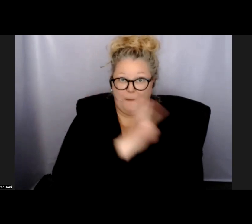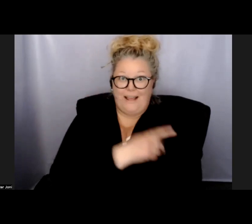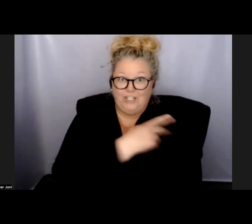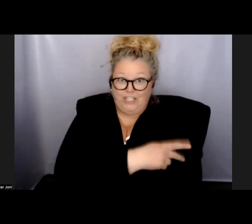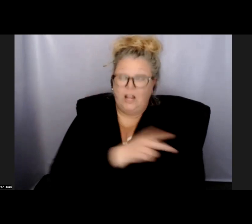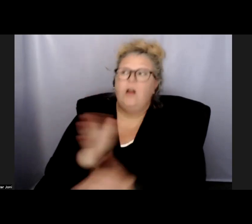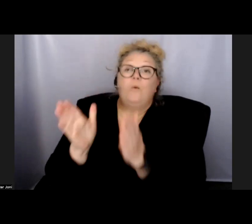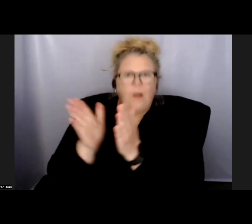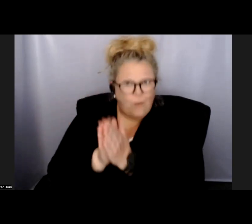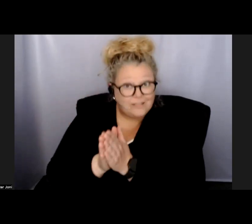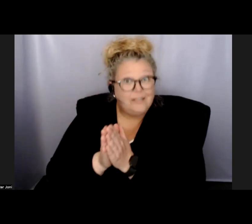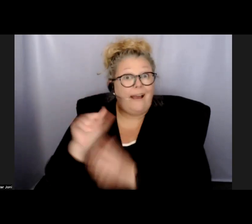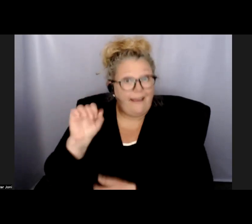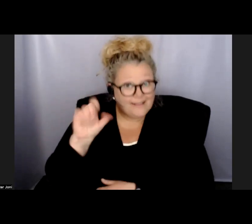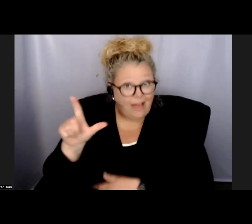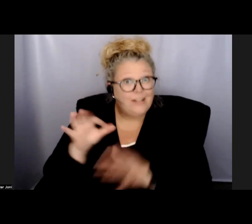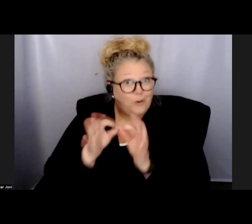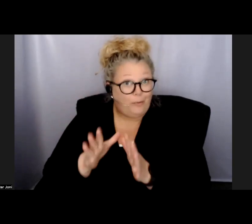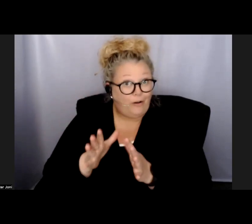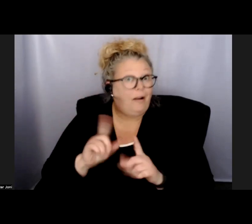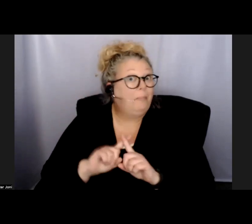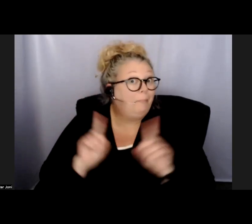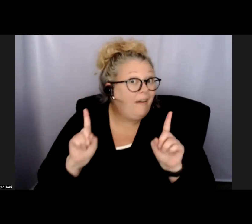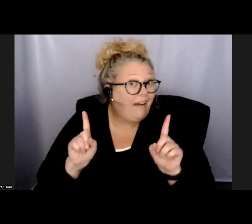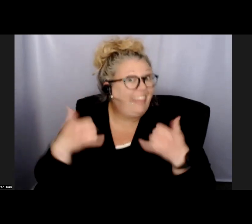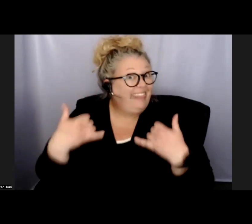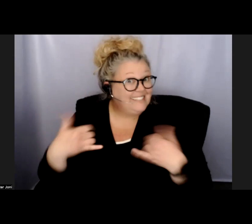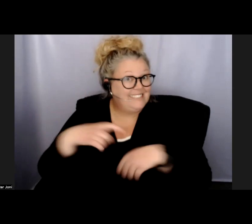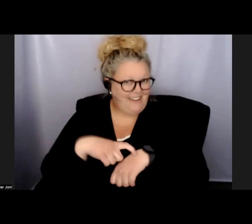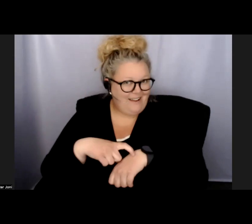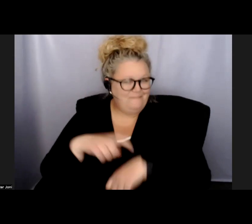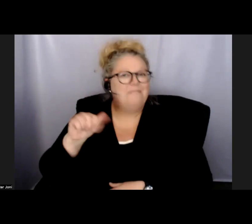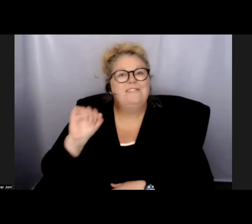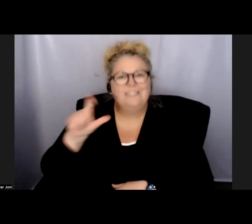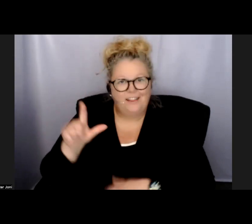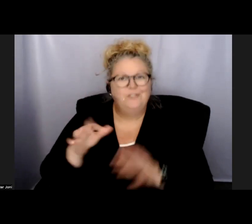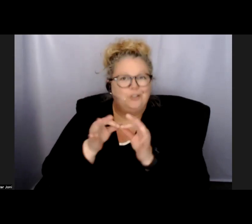American Sign Language interpreter however this time the American Sign Language interpreter is